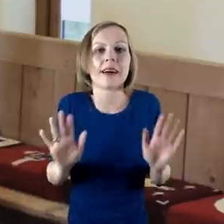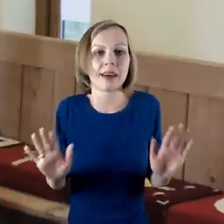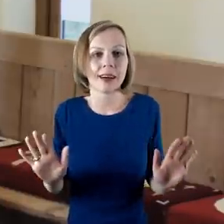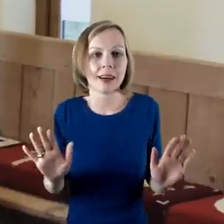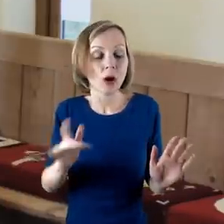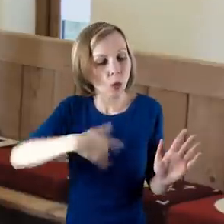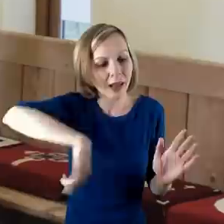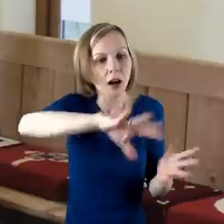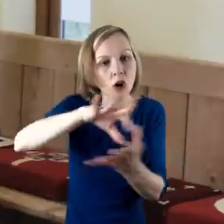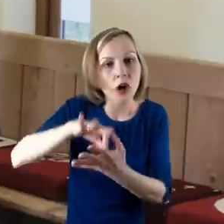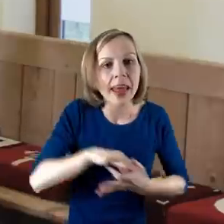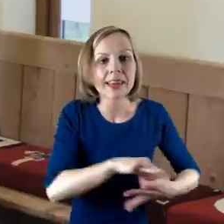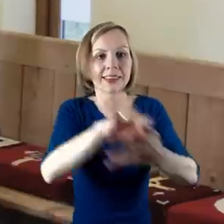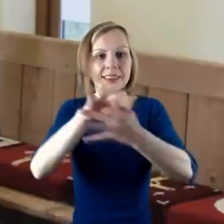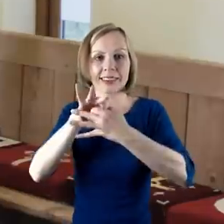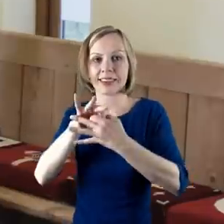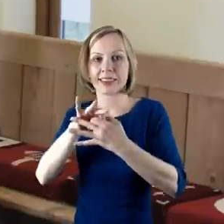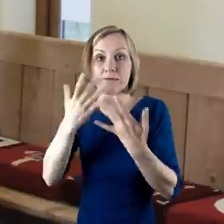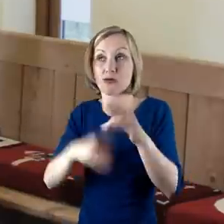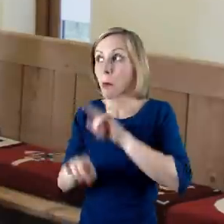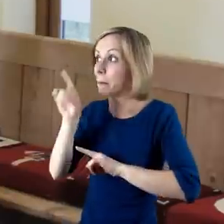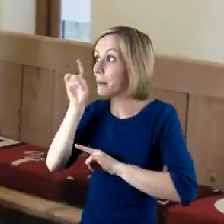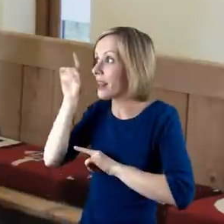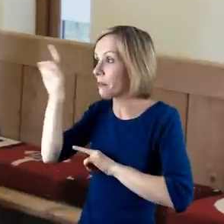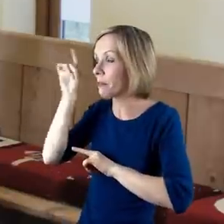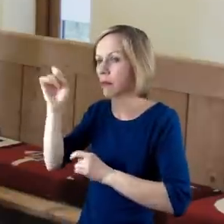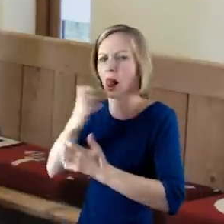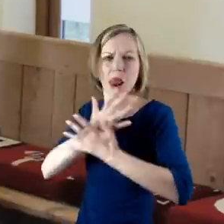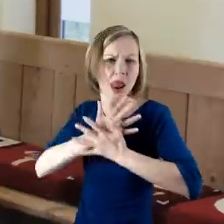all loved by God, without exception.